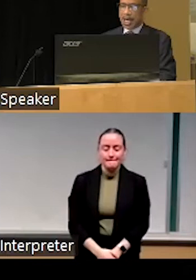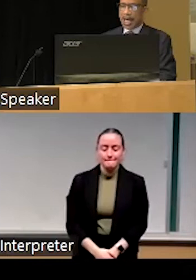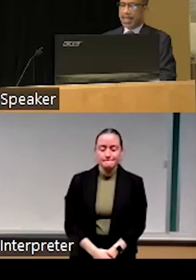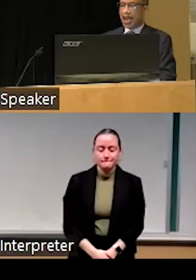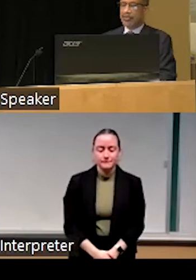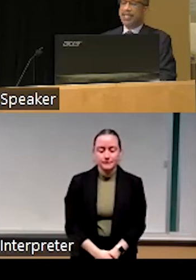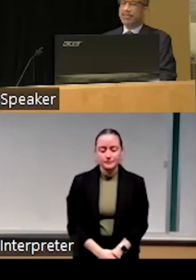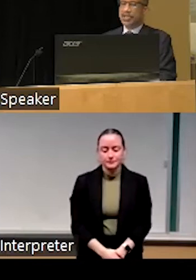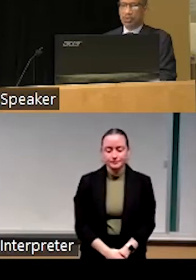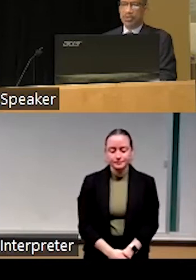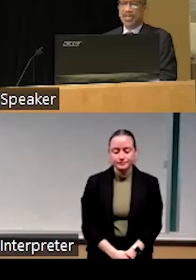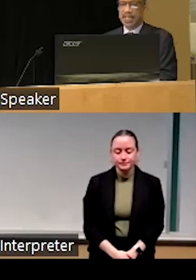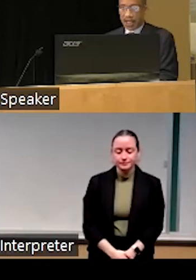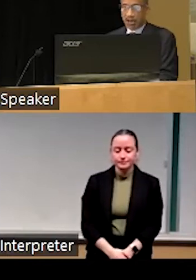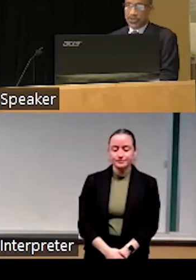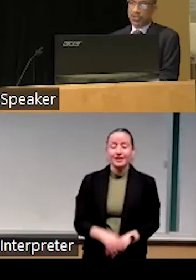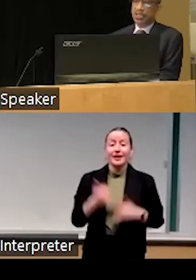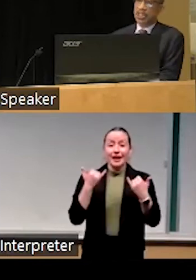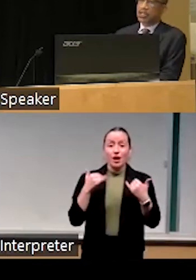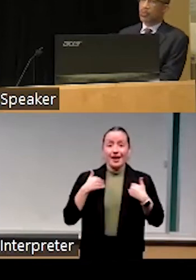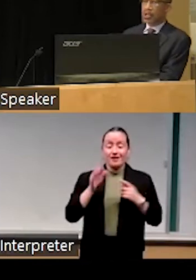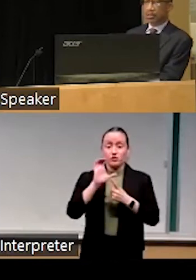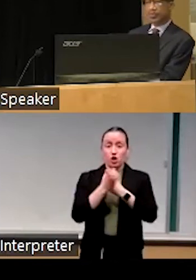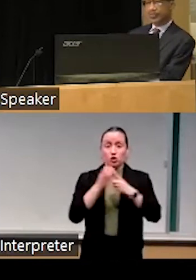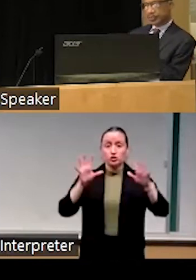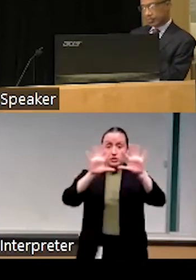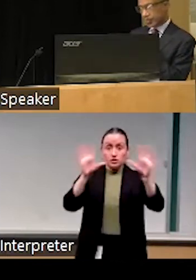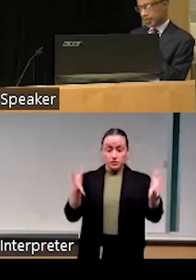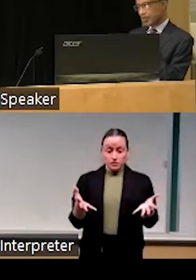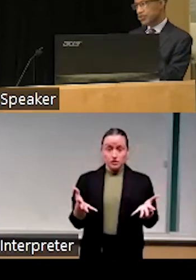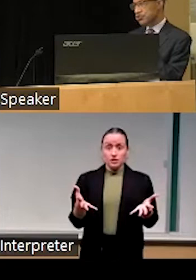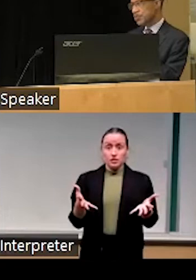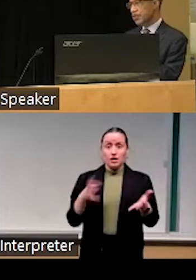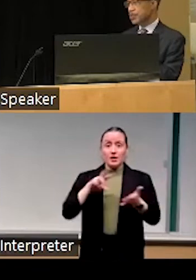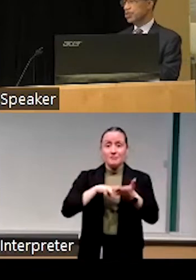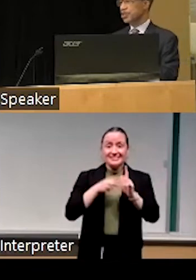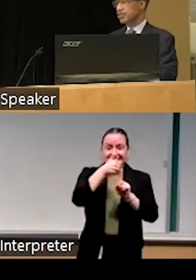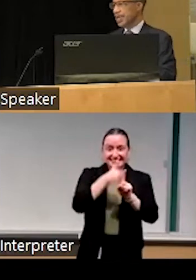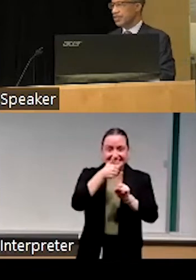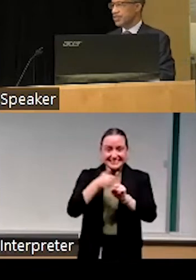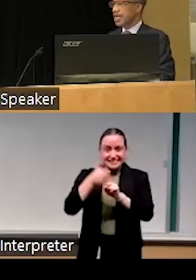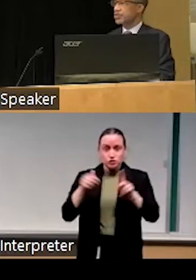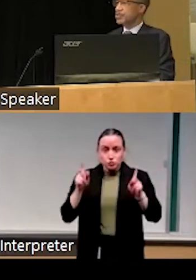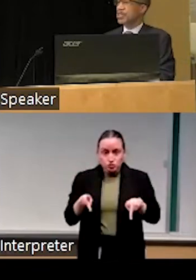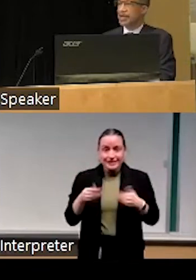and every individual within that culture will subsume those particular values attitudes and